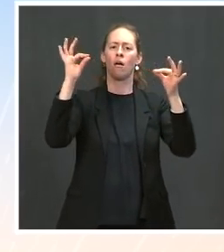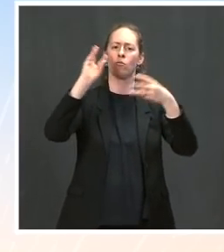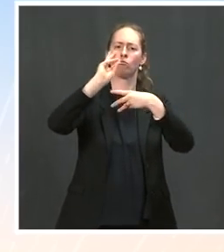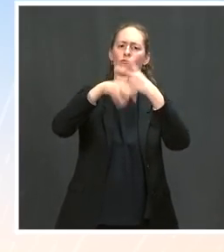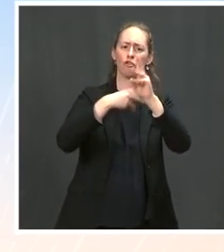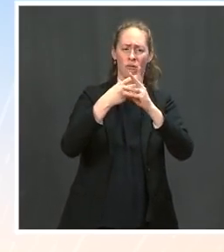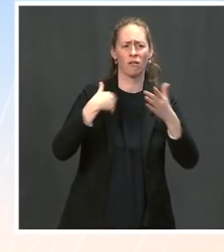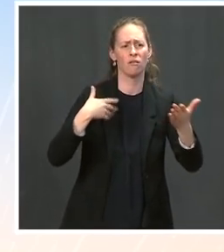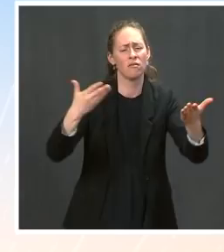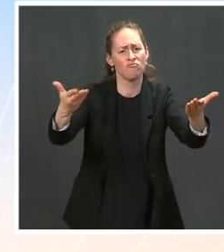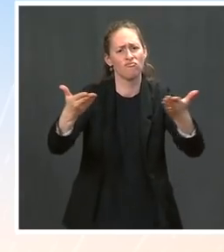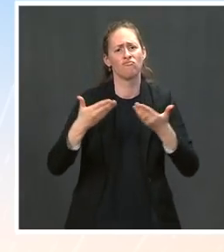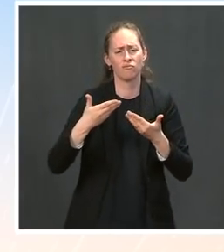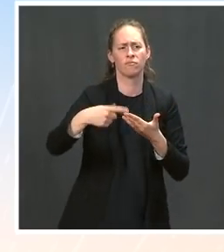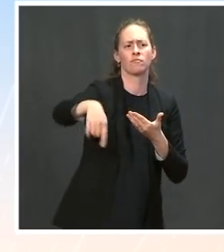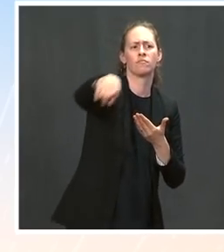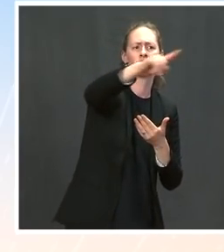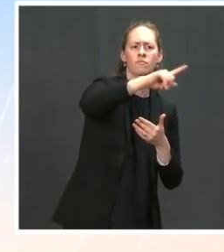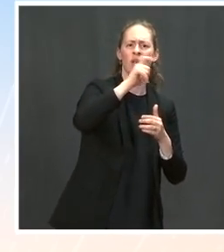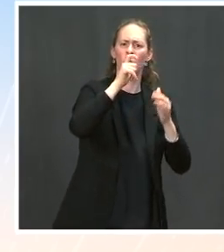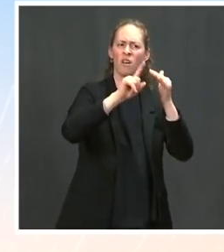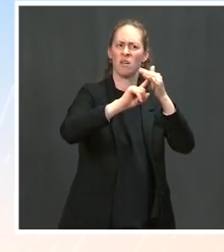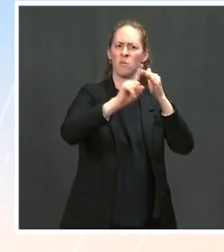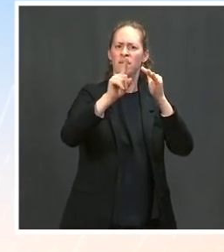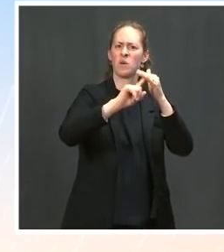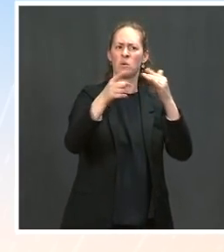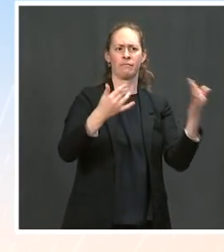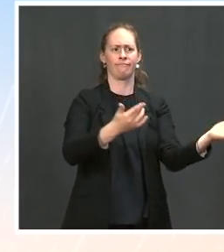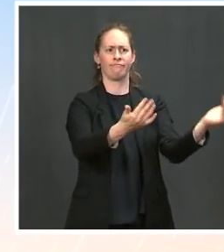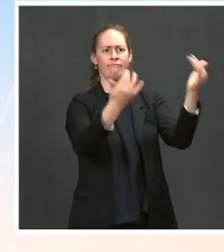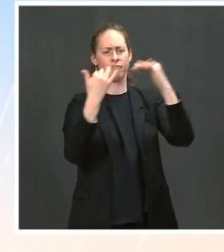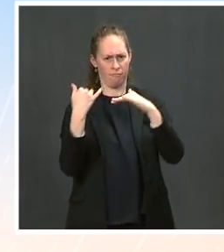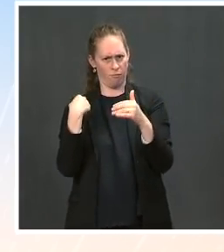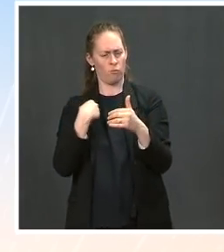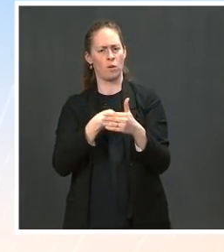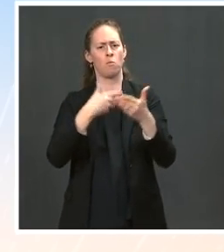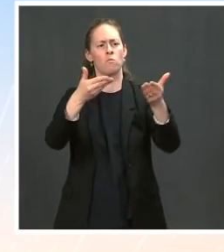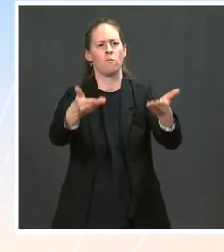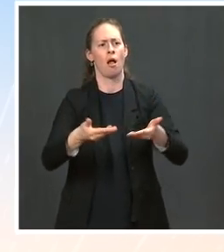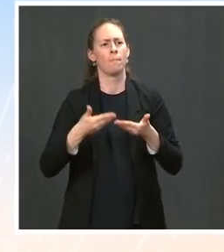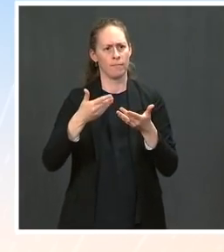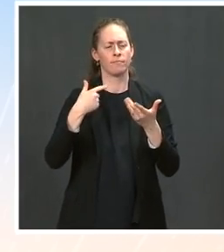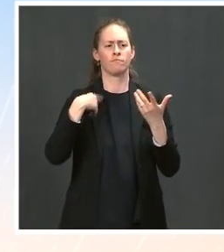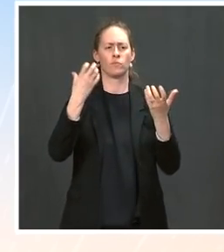and that's who we are as an administration. Hence, we wanted to provide greater clarity for what our overall objectives were,